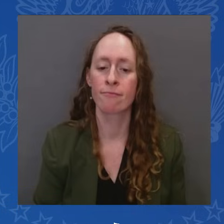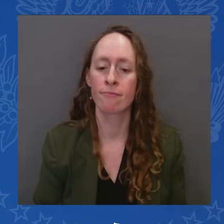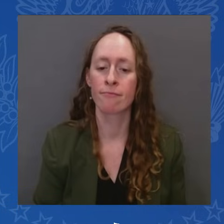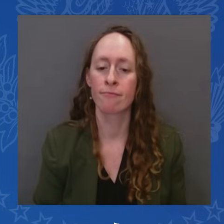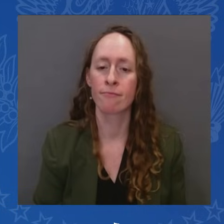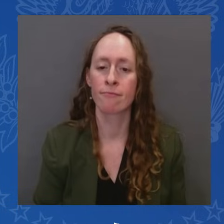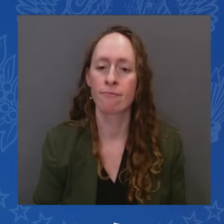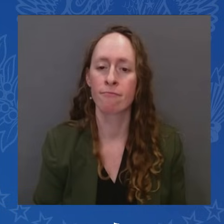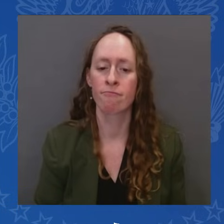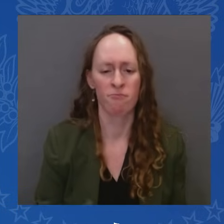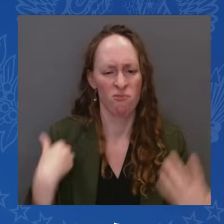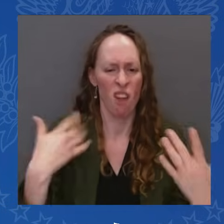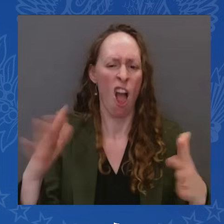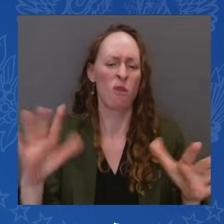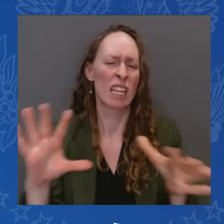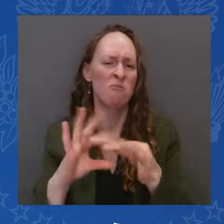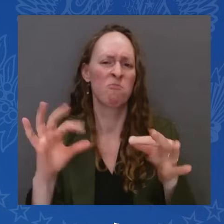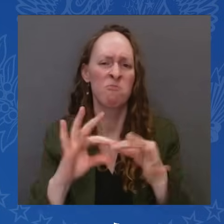Question three.